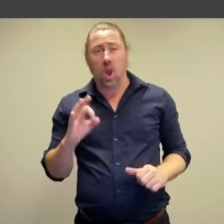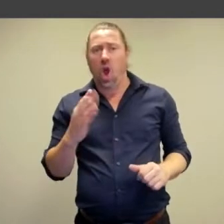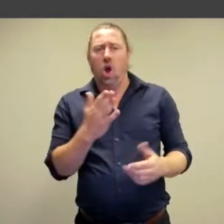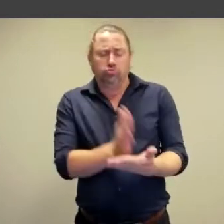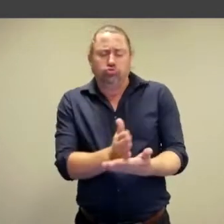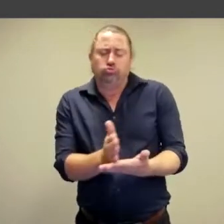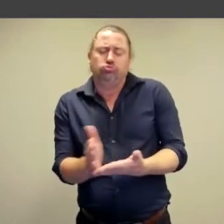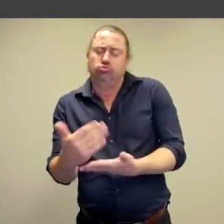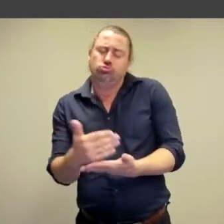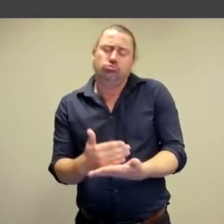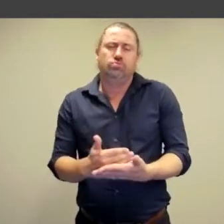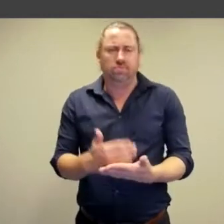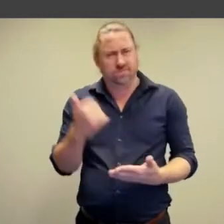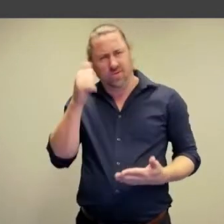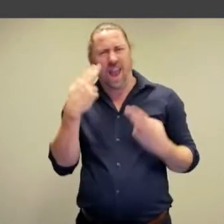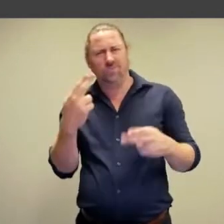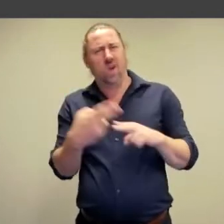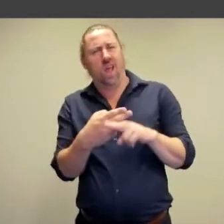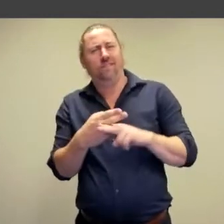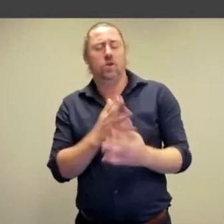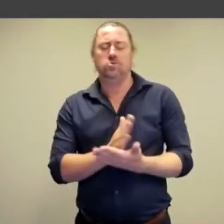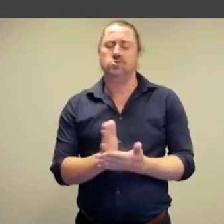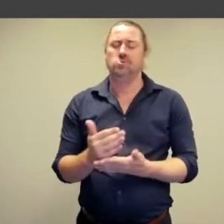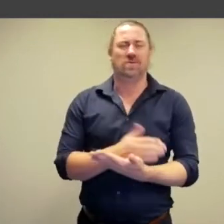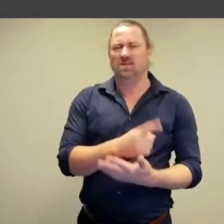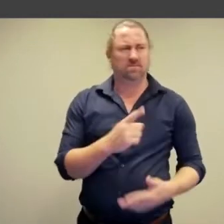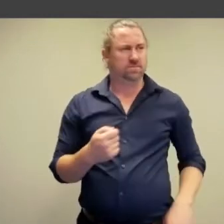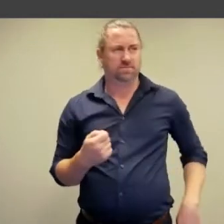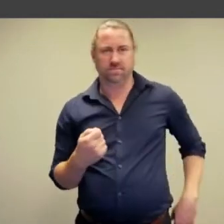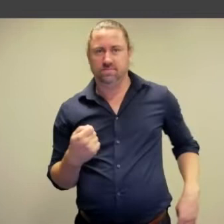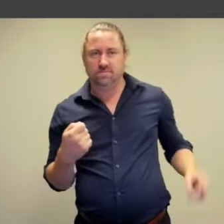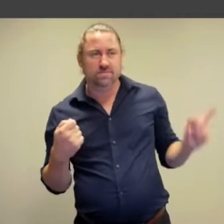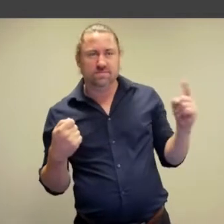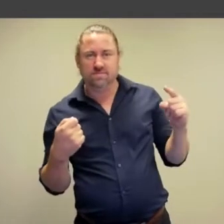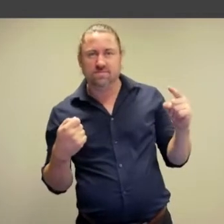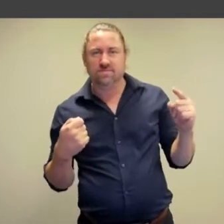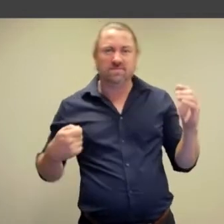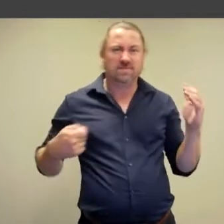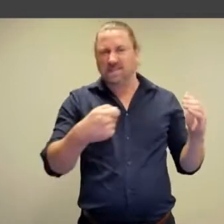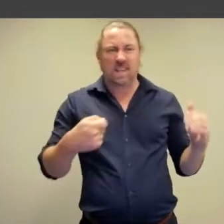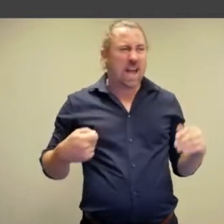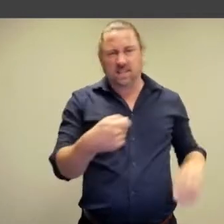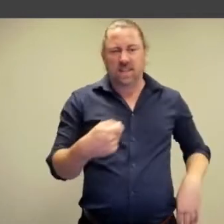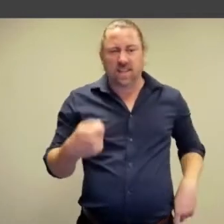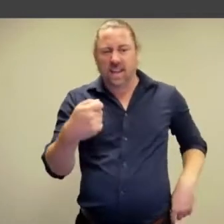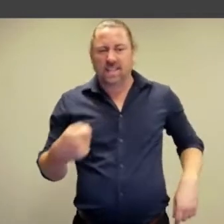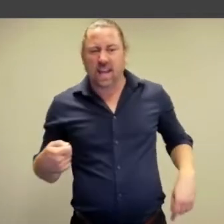board as we might expect. Instead she holds it in her hand and stabs the air as though she's